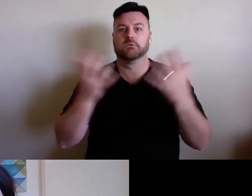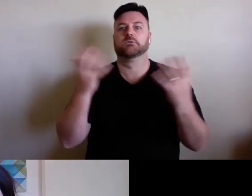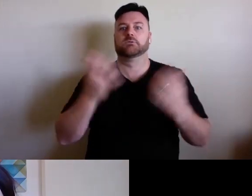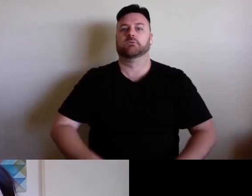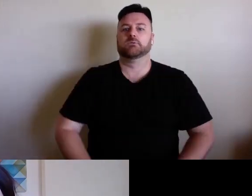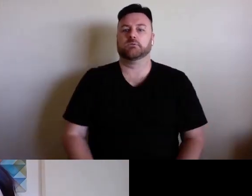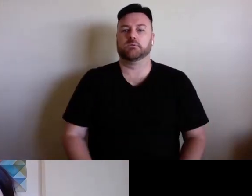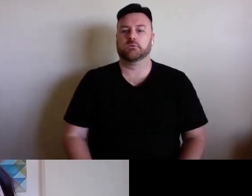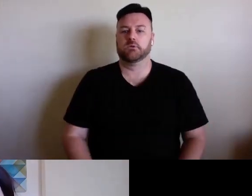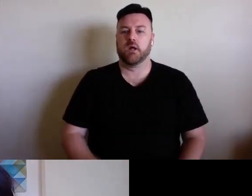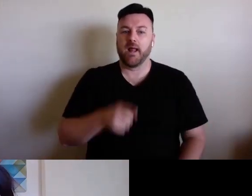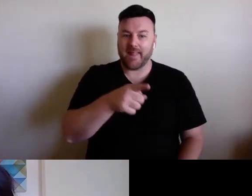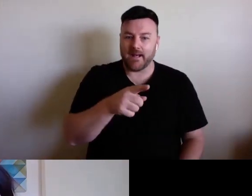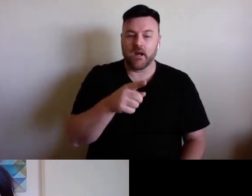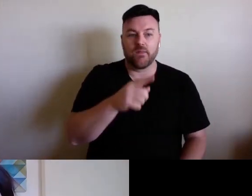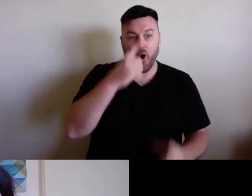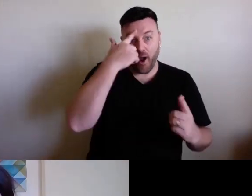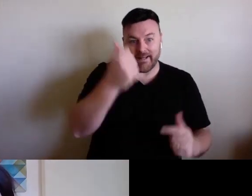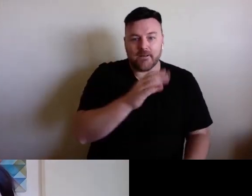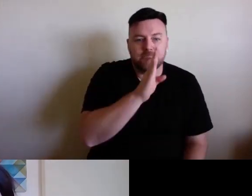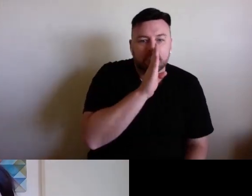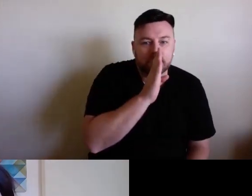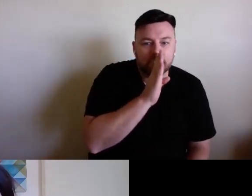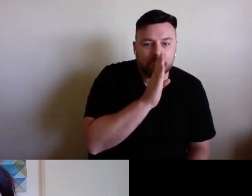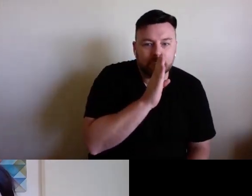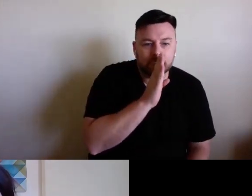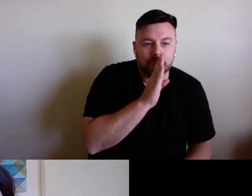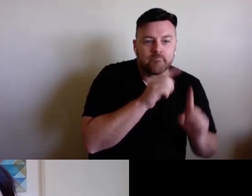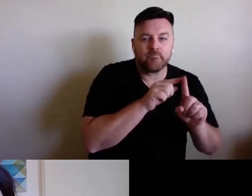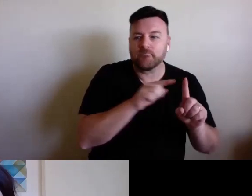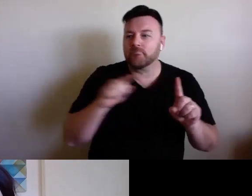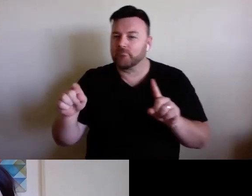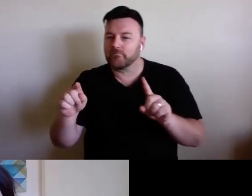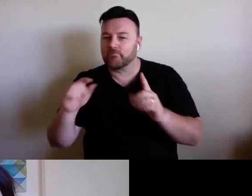Runner." Suddenly, they had 250,000 social followers. Now, audiences for